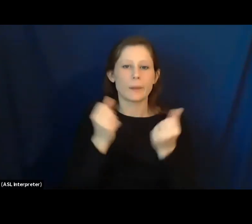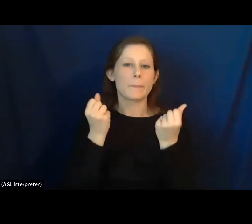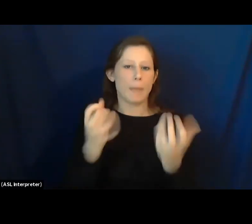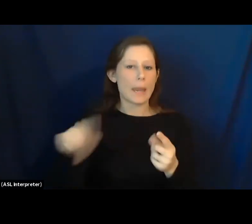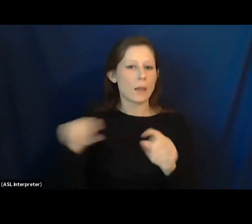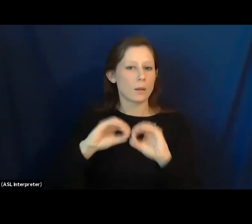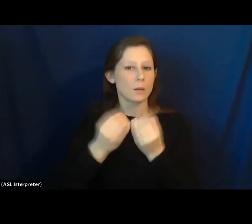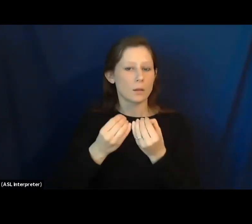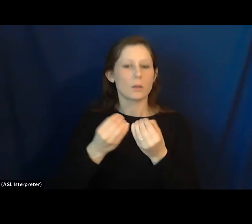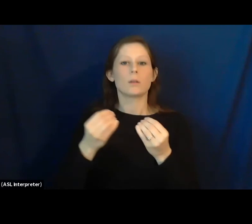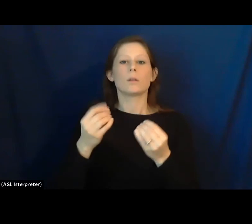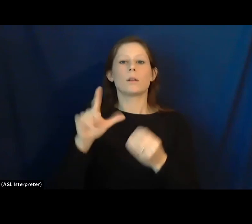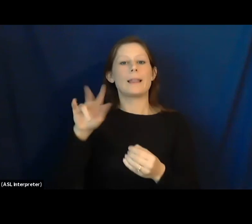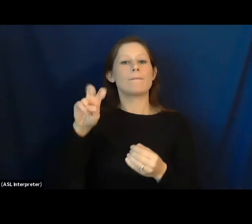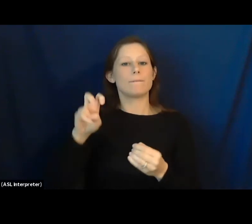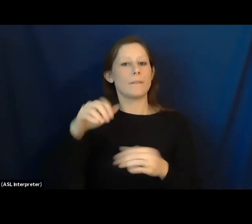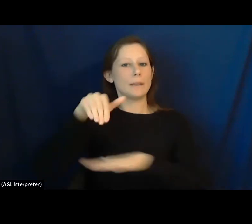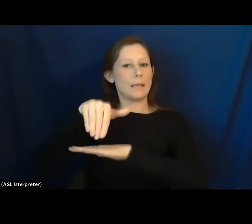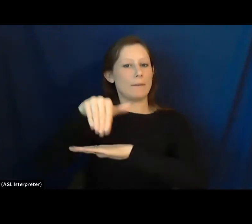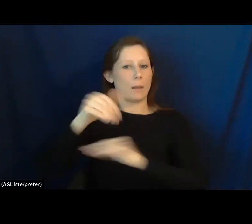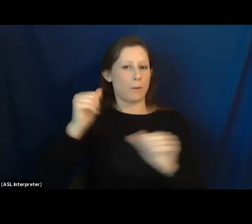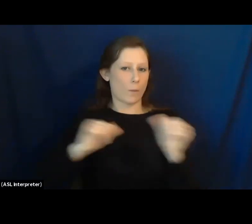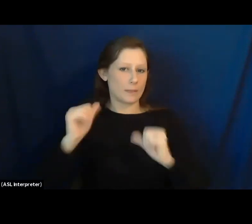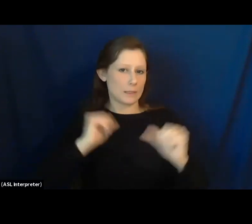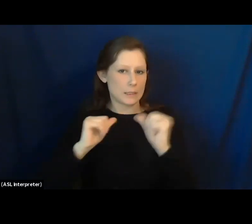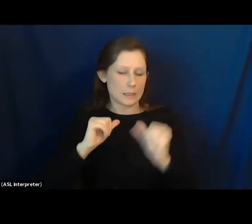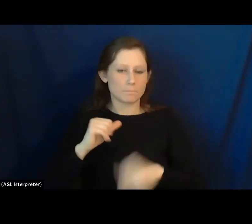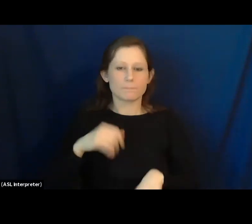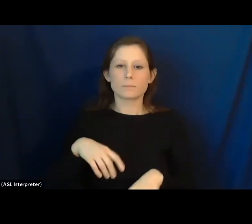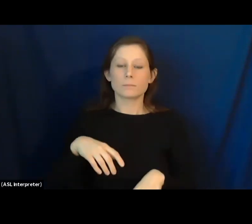to do a live evening performance. We were also lucky enough to partner with MindsEye